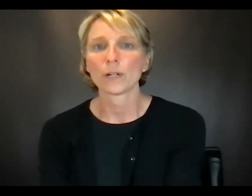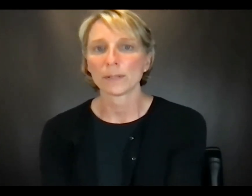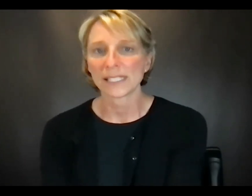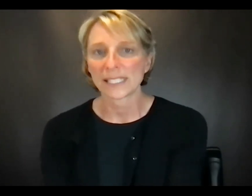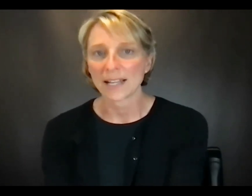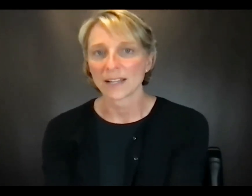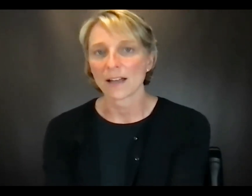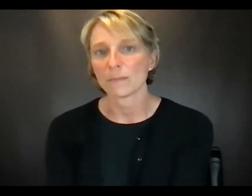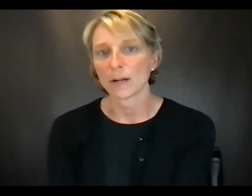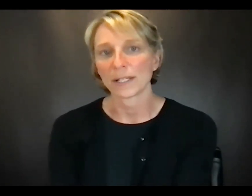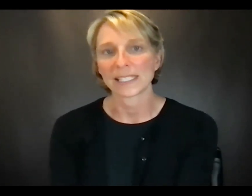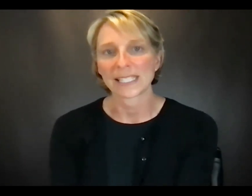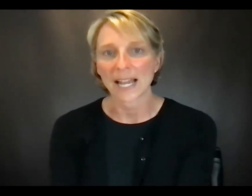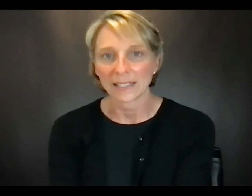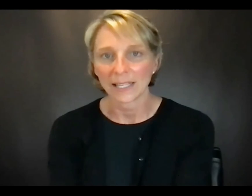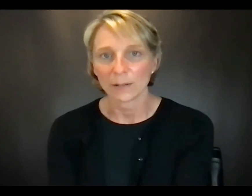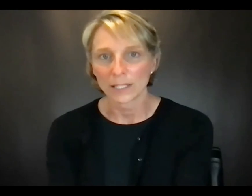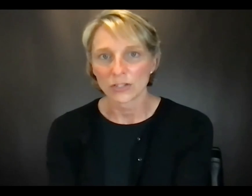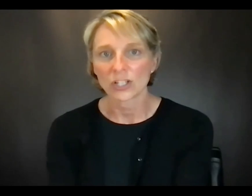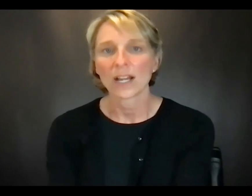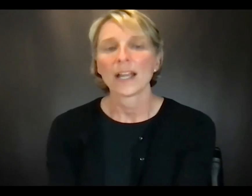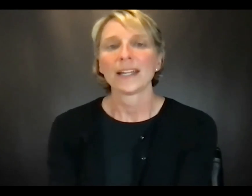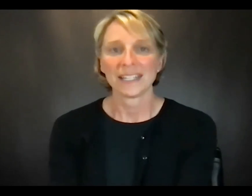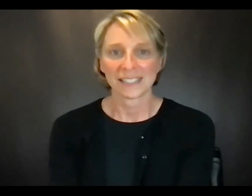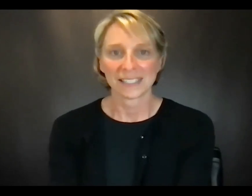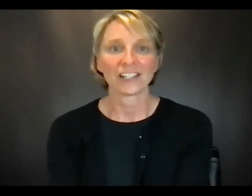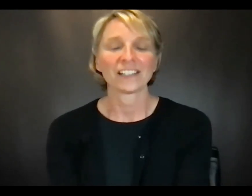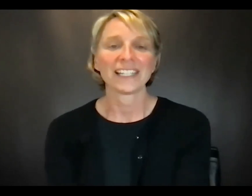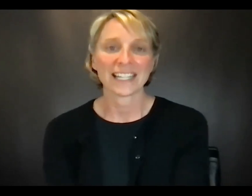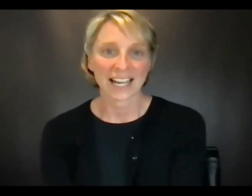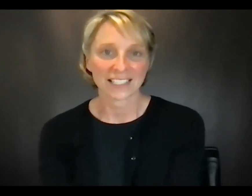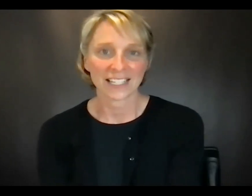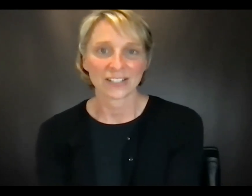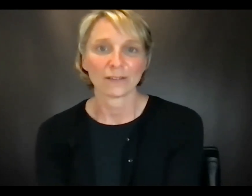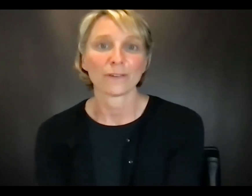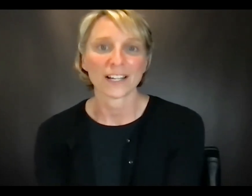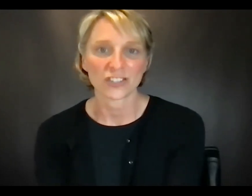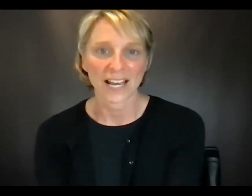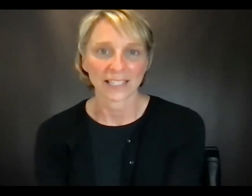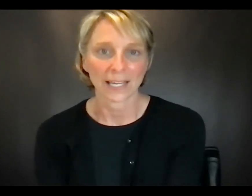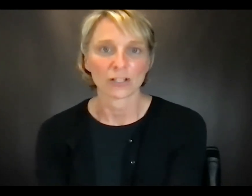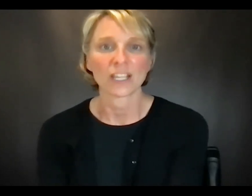percent of American Sign Language is clearly connected to French Sign Language. The other